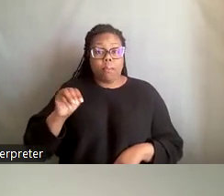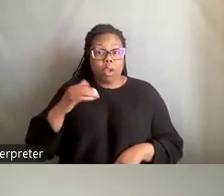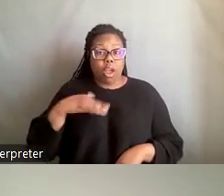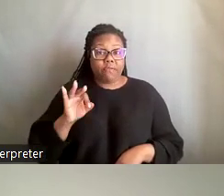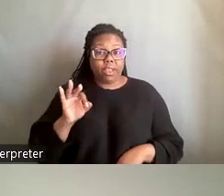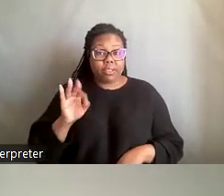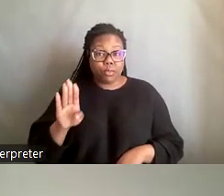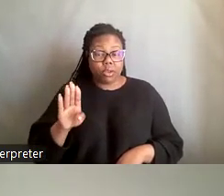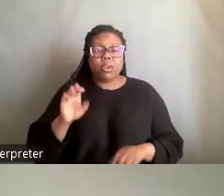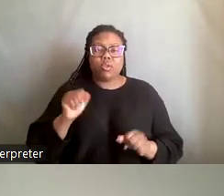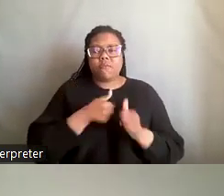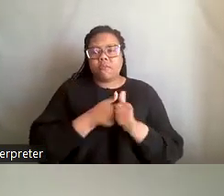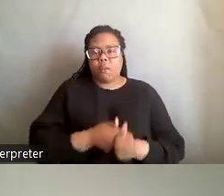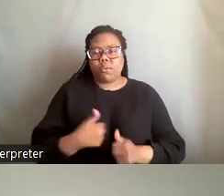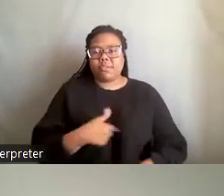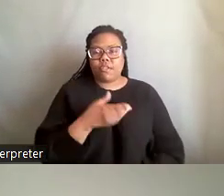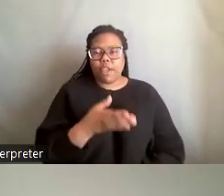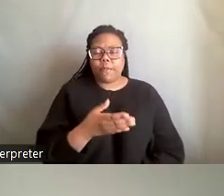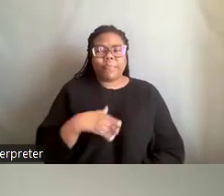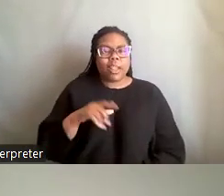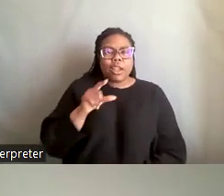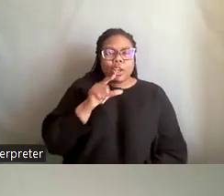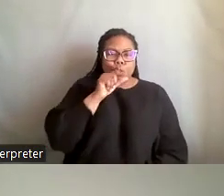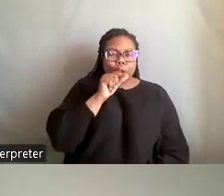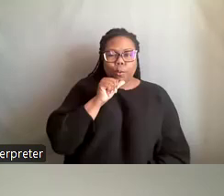I know fewer people are on Facebook. We are not posting